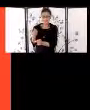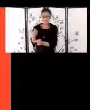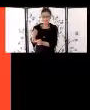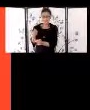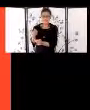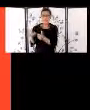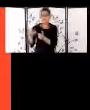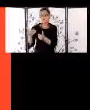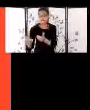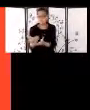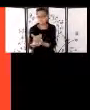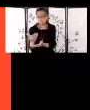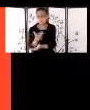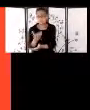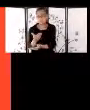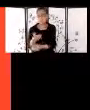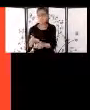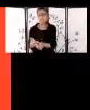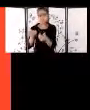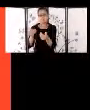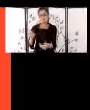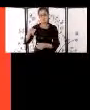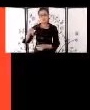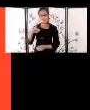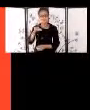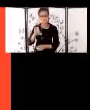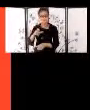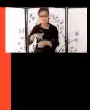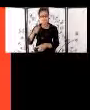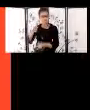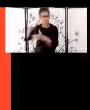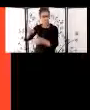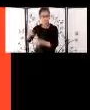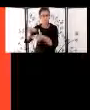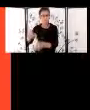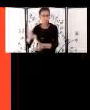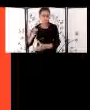There is no limit to the number of applications you may submit per calendar year, as long